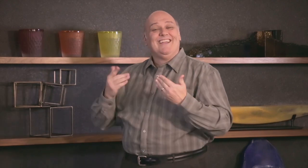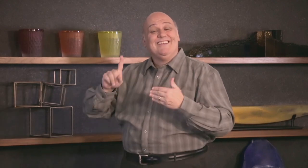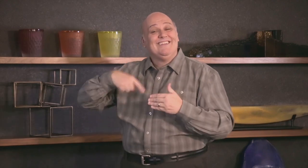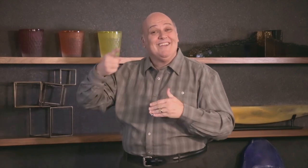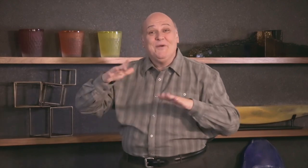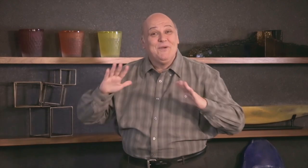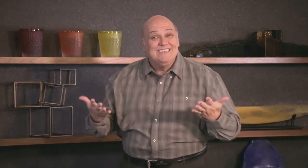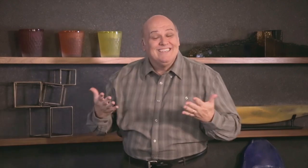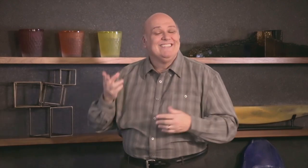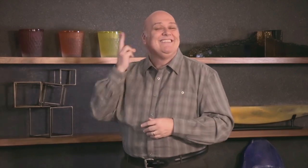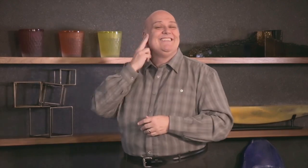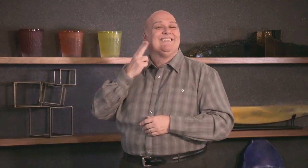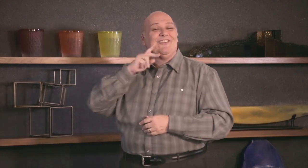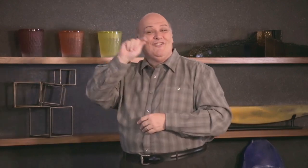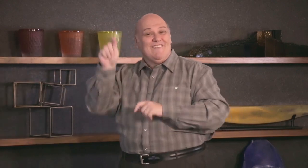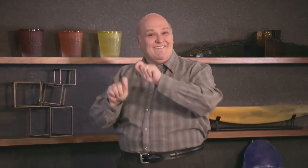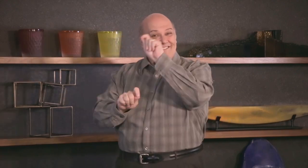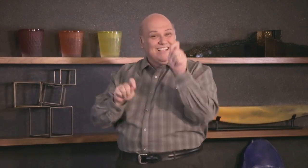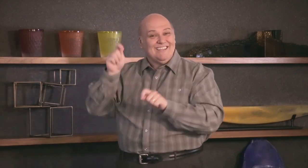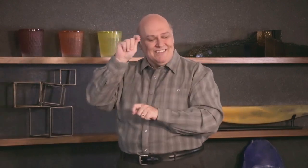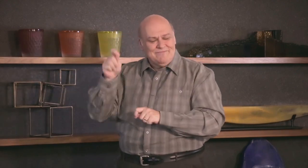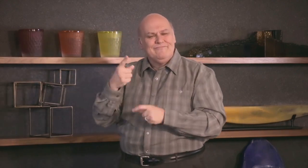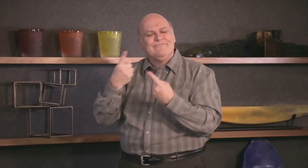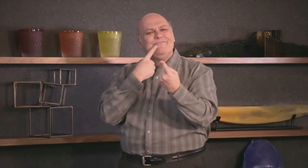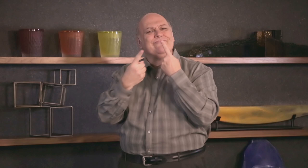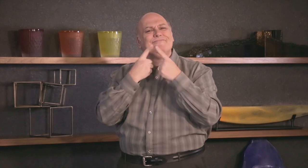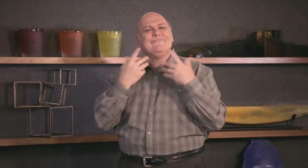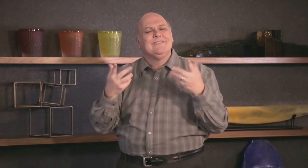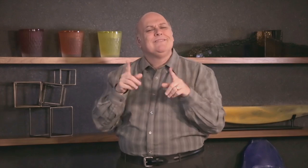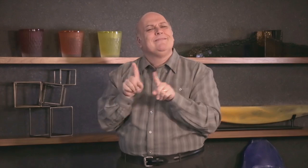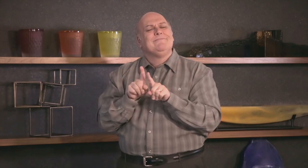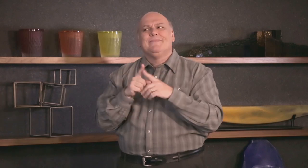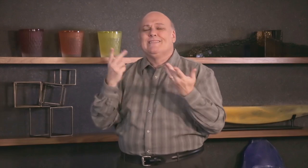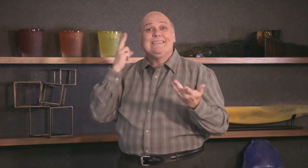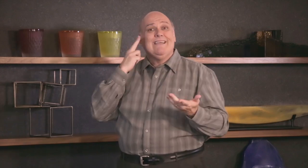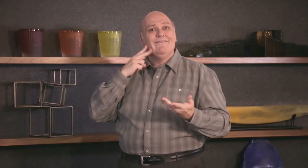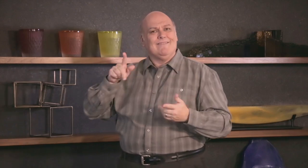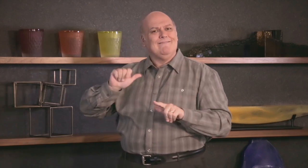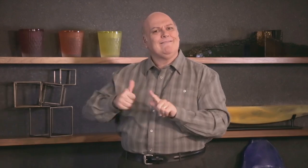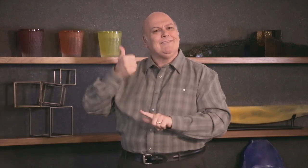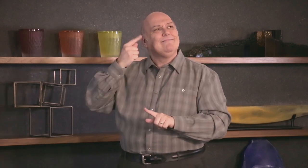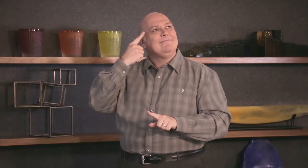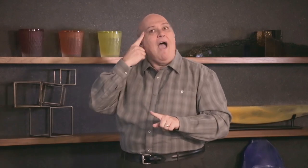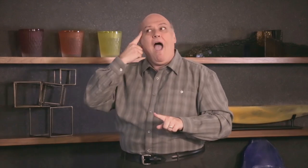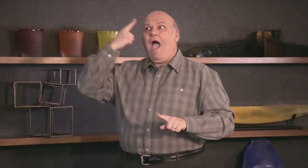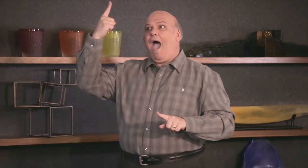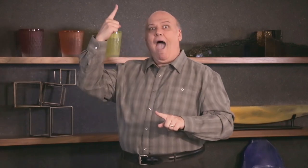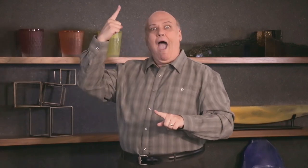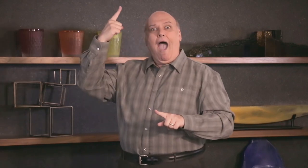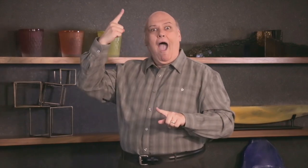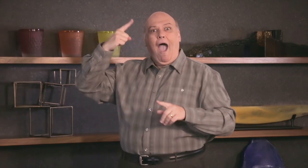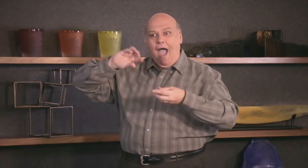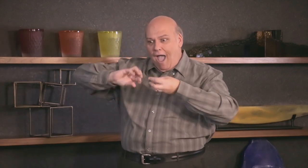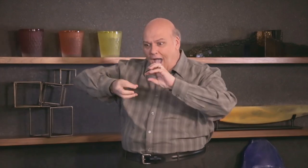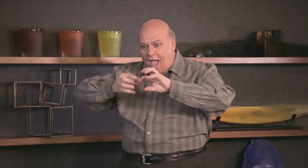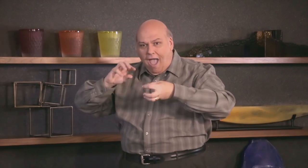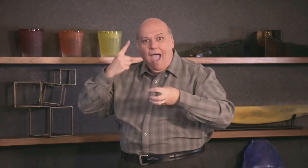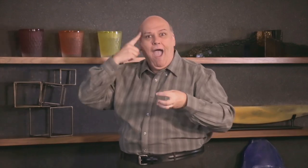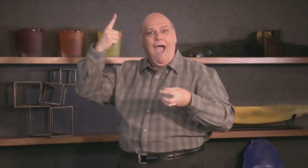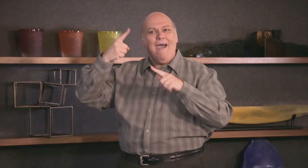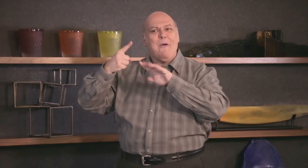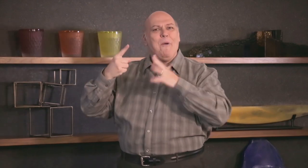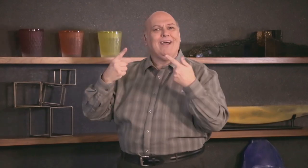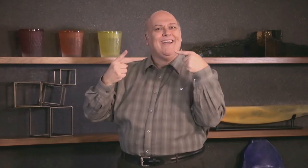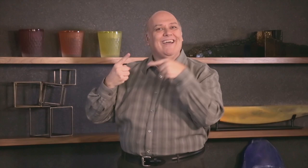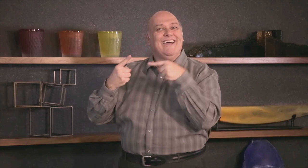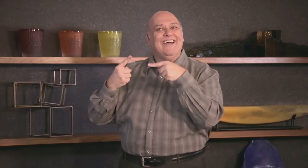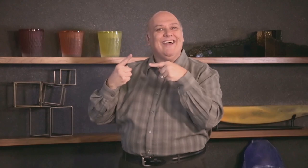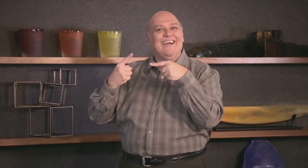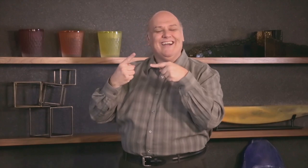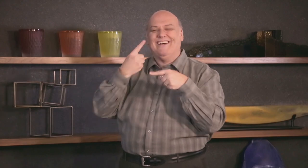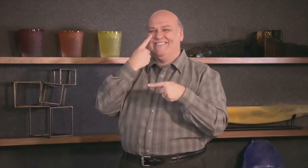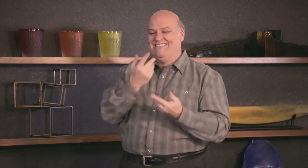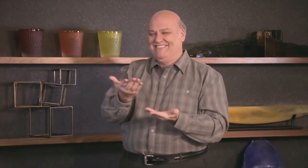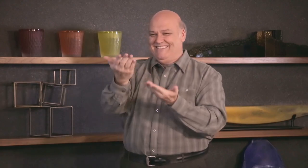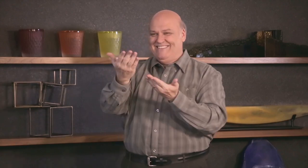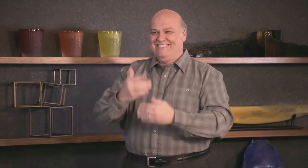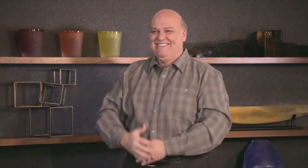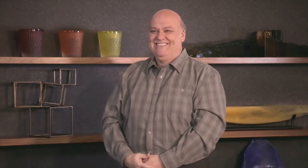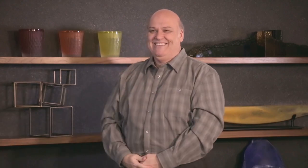Now it's Deaf Trivia. What did a Deaf person invent? Let's see.